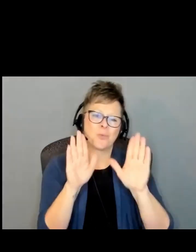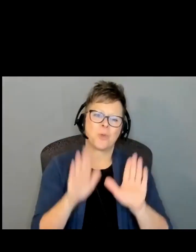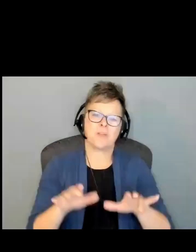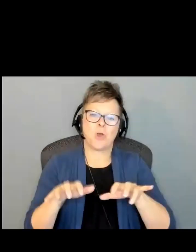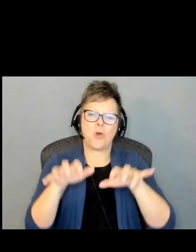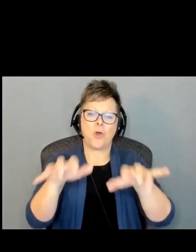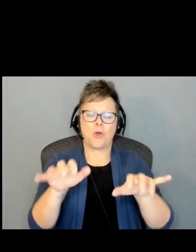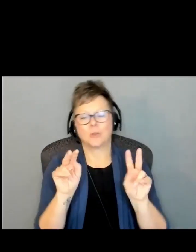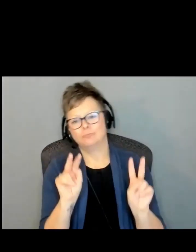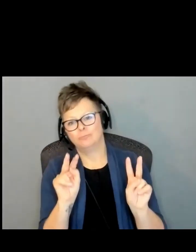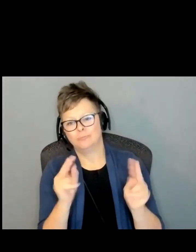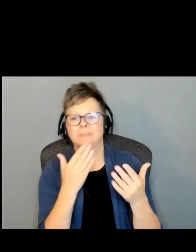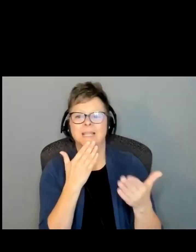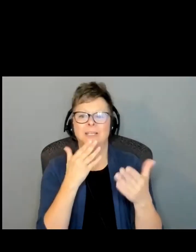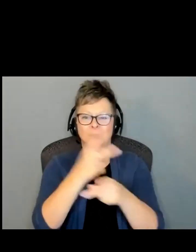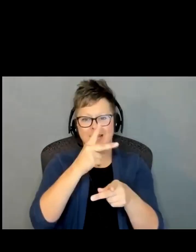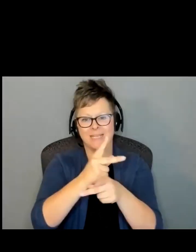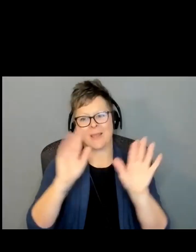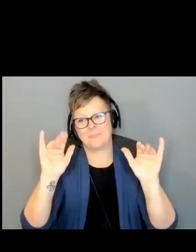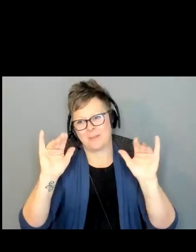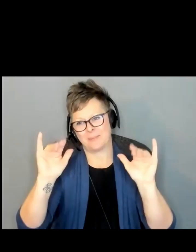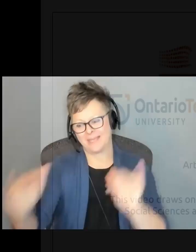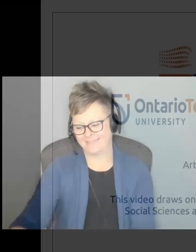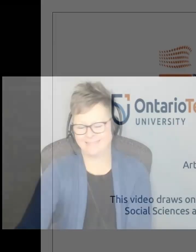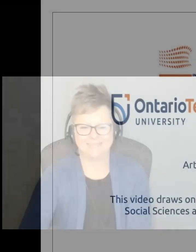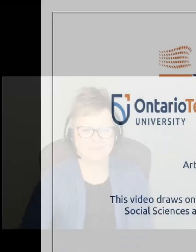Take care everybody.